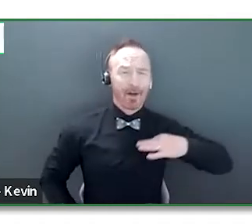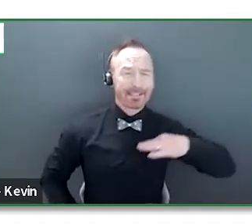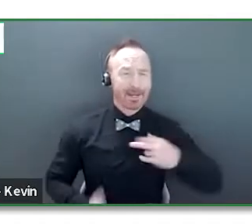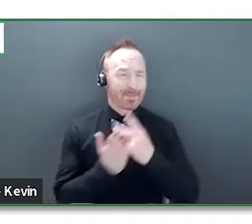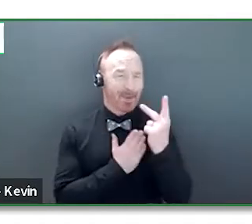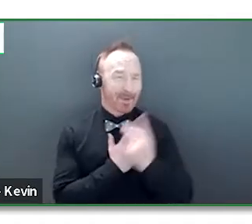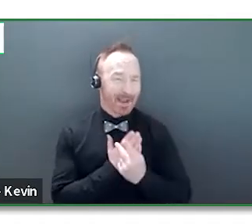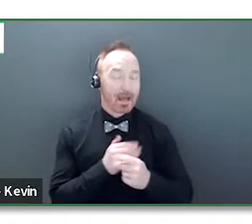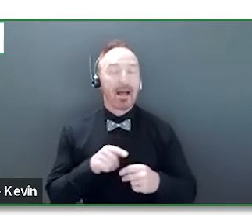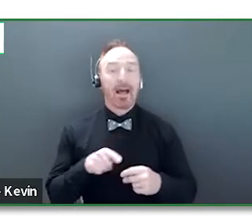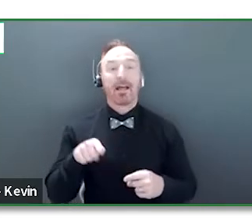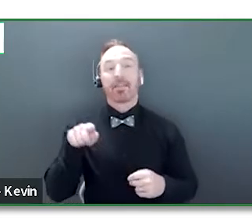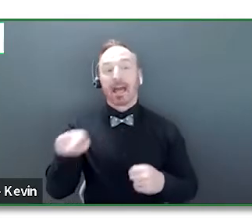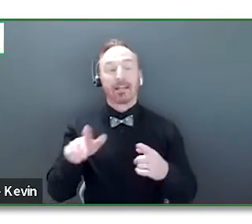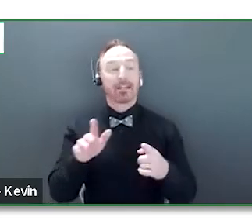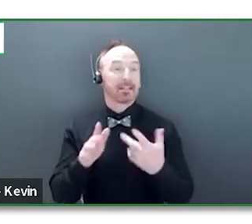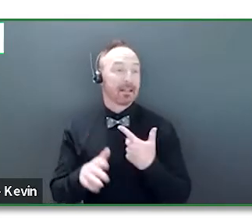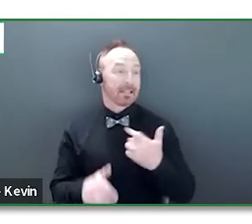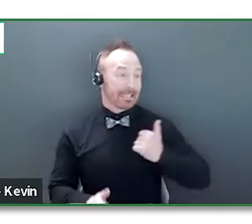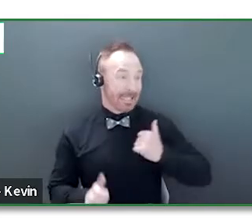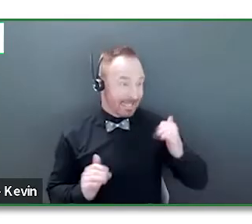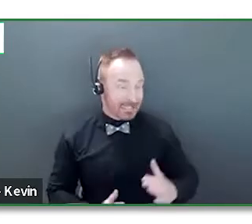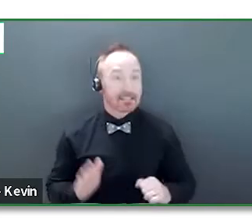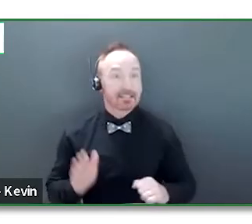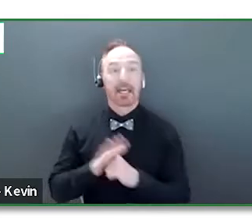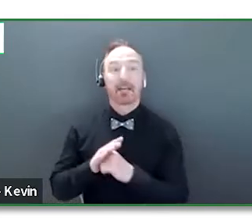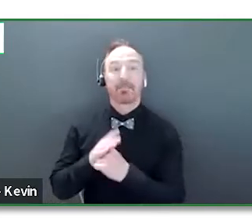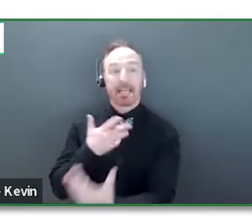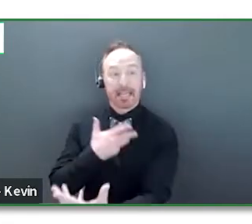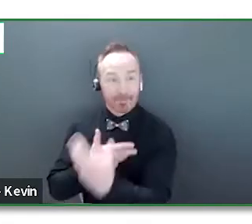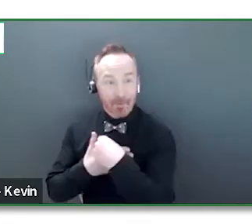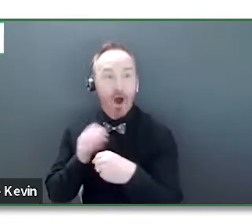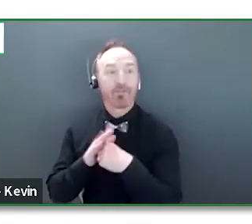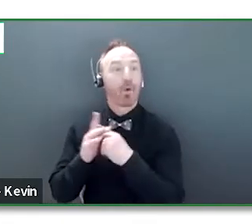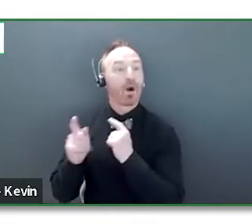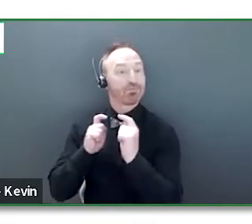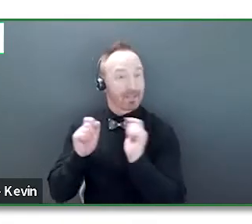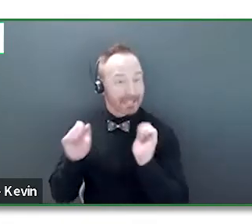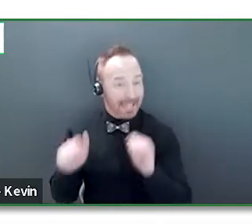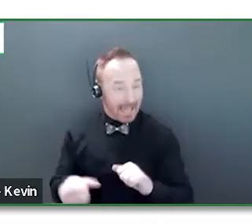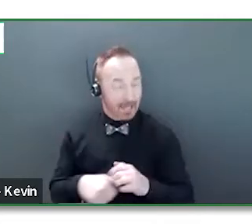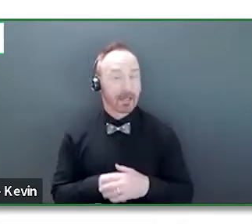participate but also as a visitor when you come you would be bound to work or